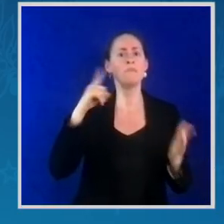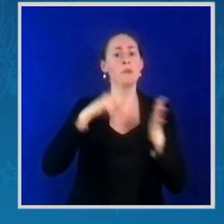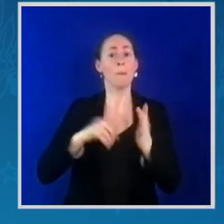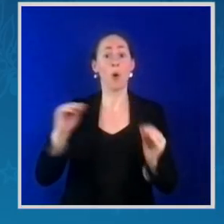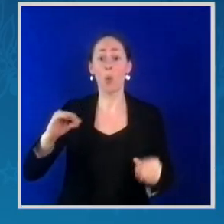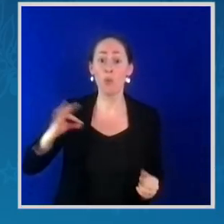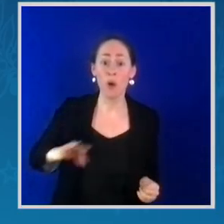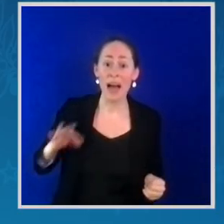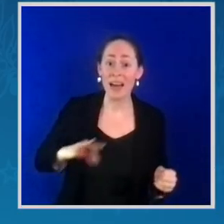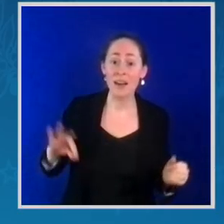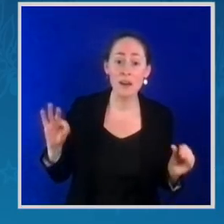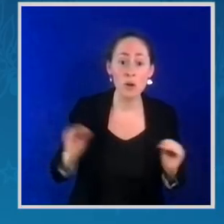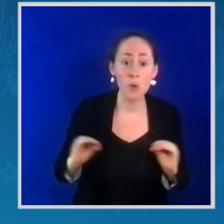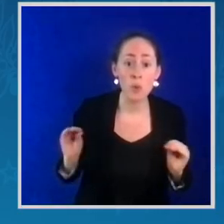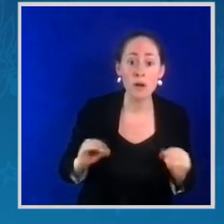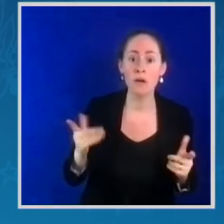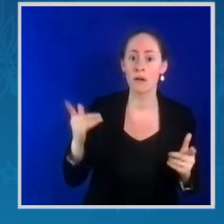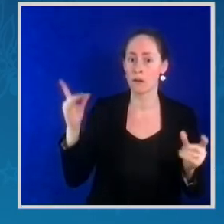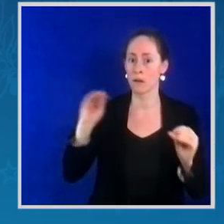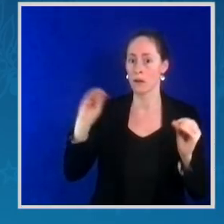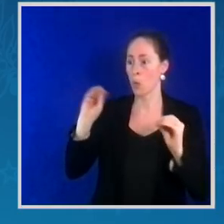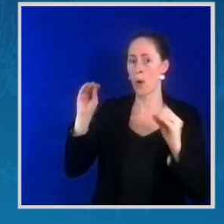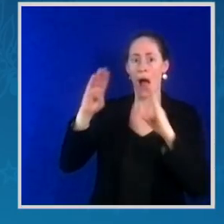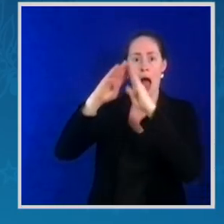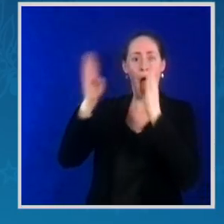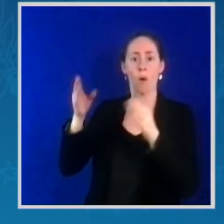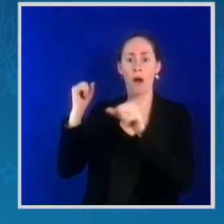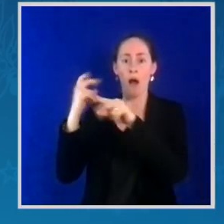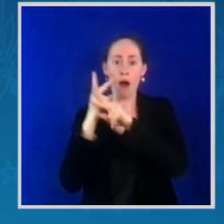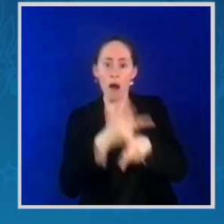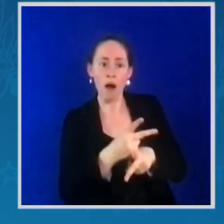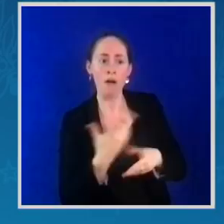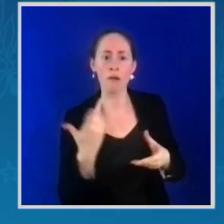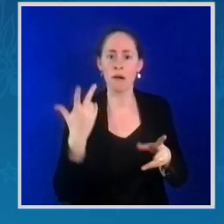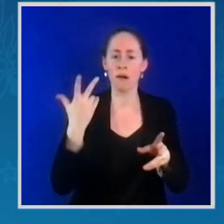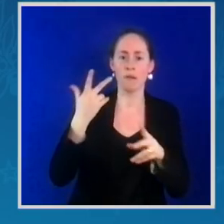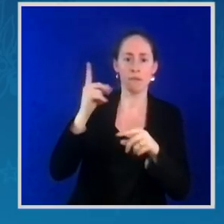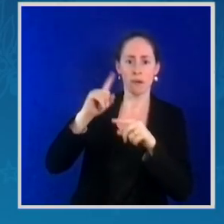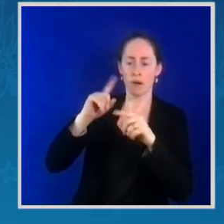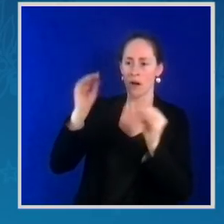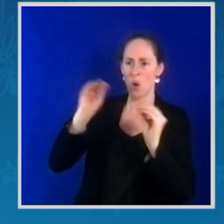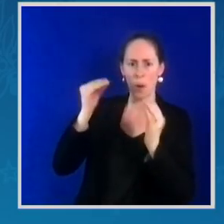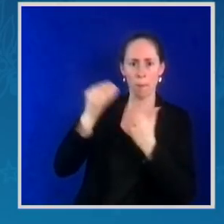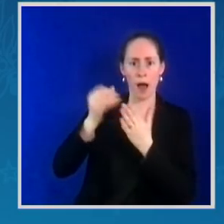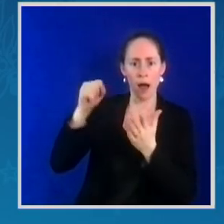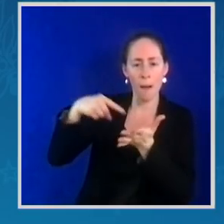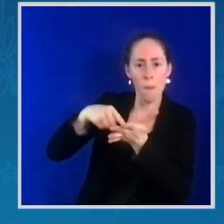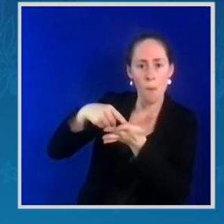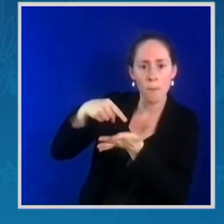But because of certain customs and the way things work out, they may not have title to the collateral